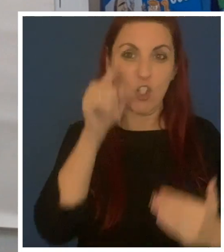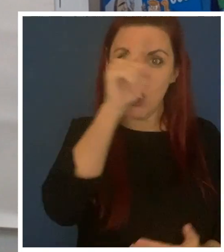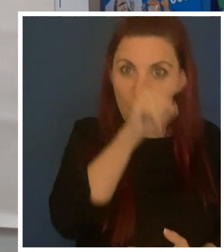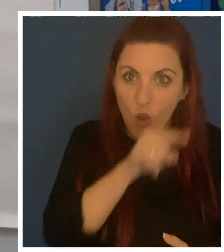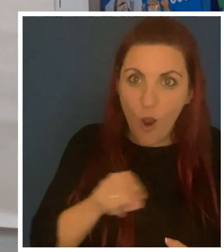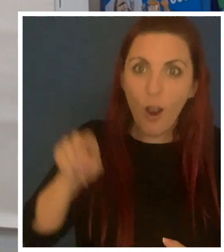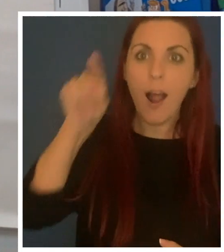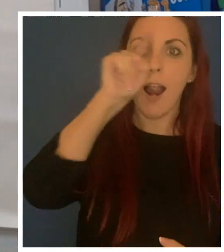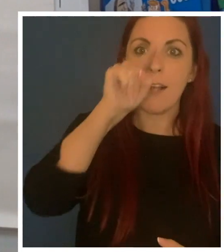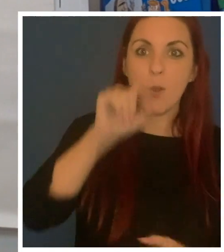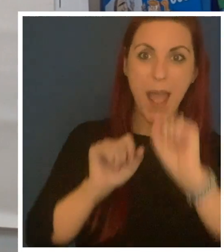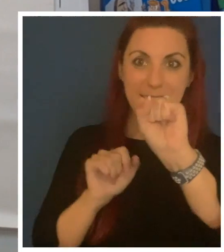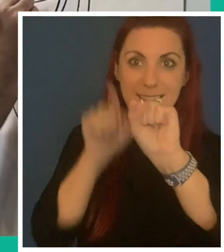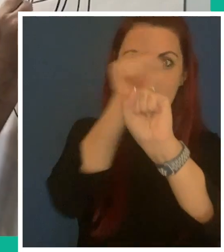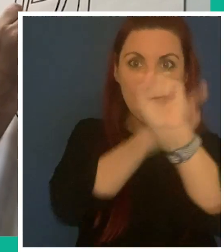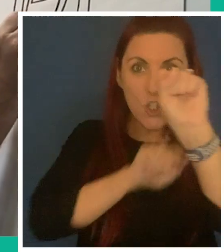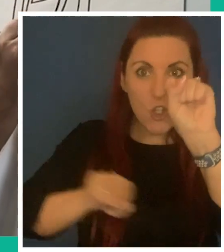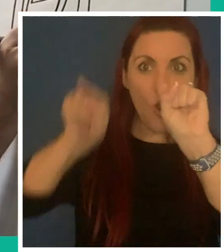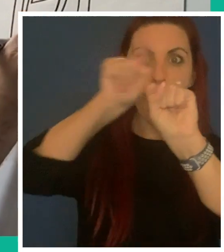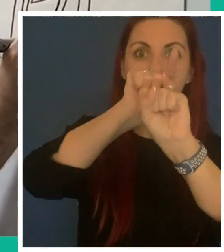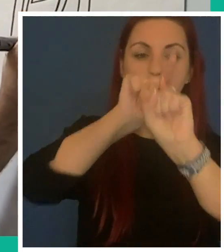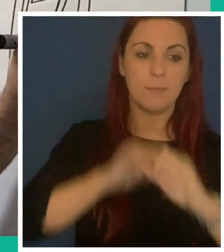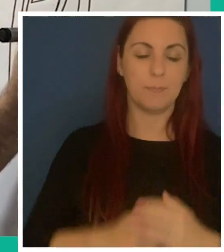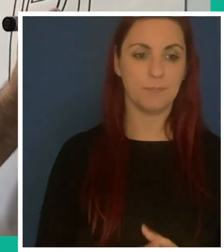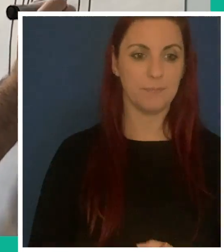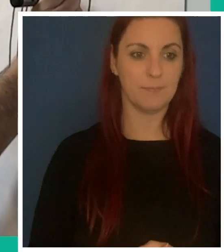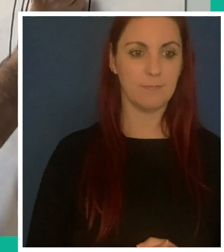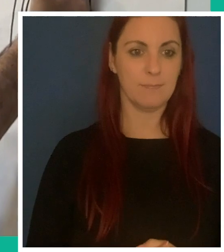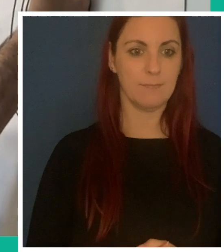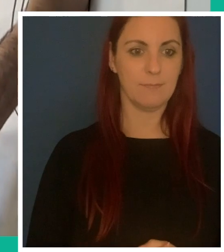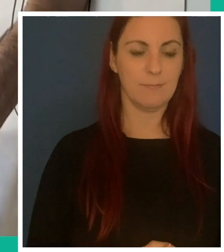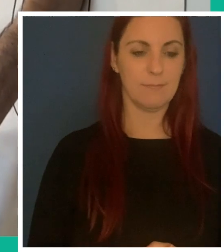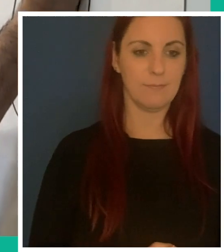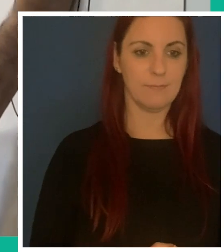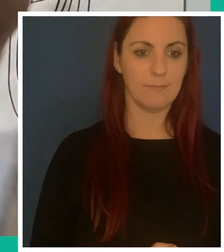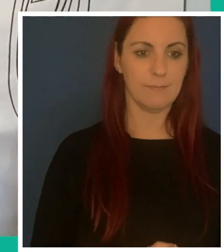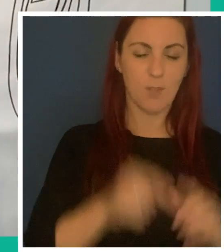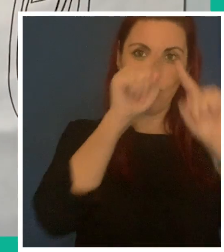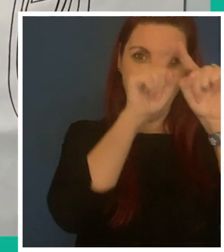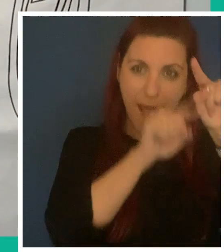So around that S shape I'm just going to draw a circle that comes around like that, around like that, and up like this and up like this.